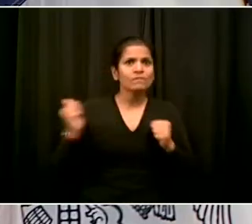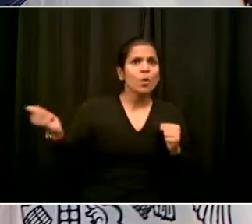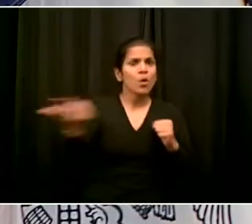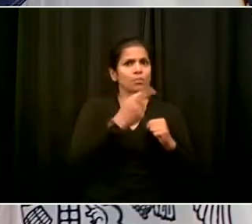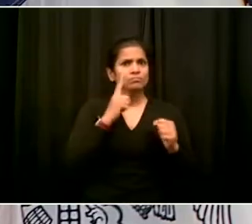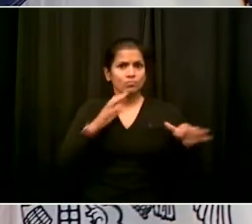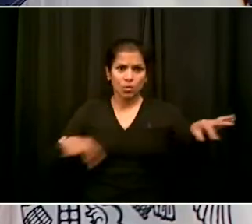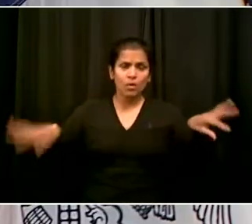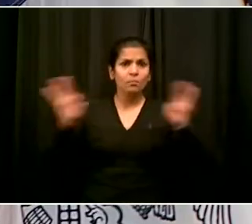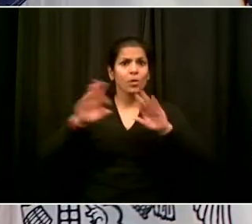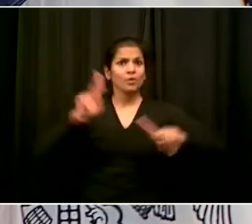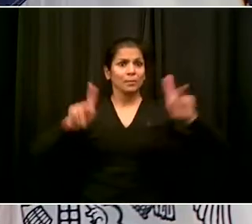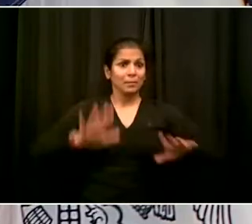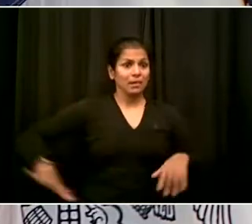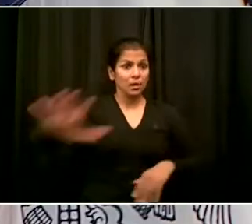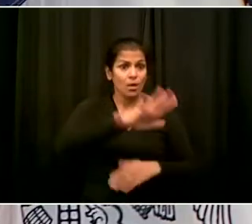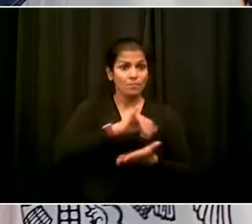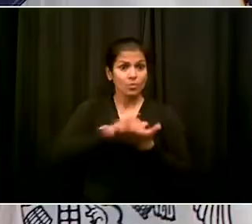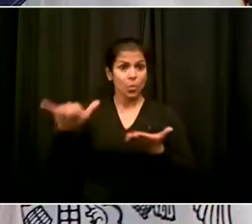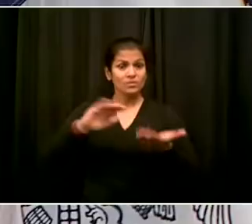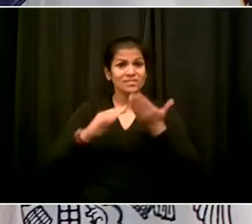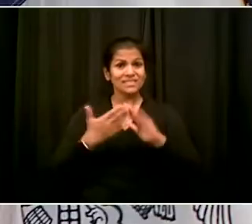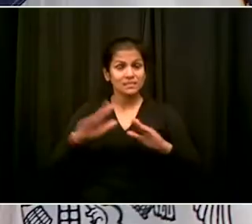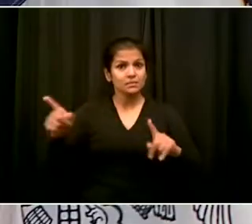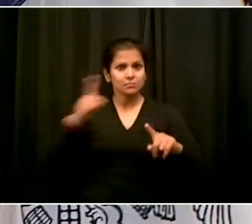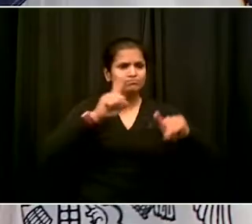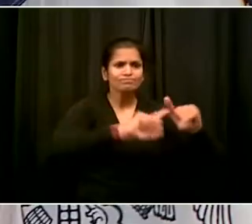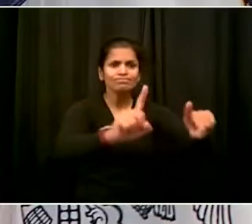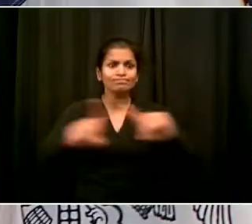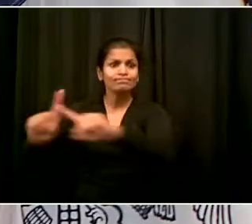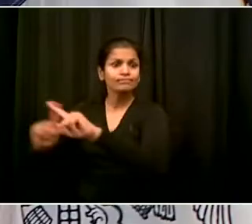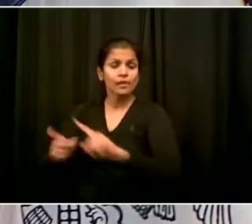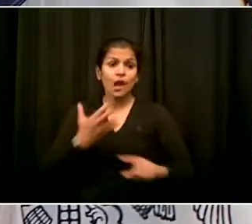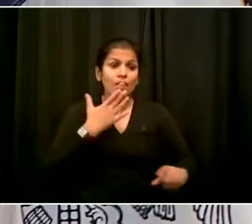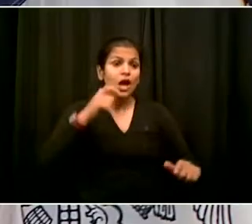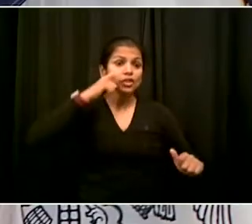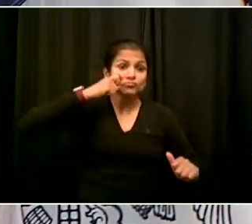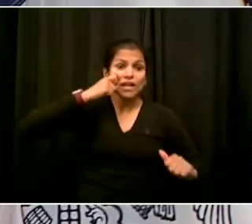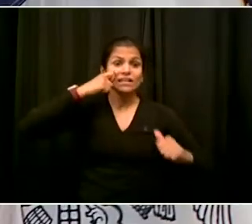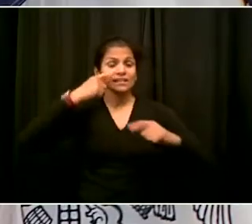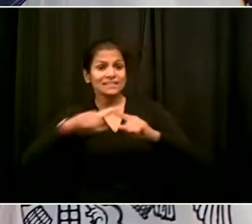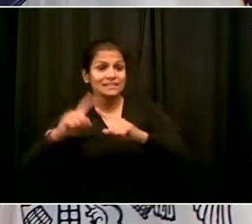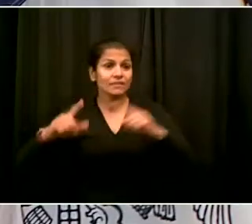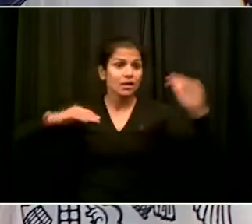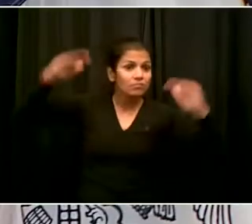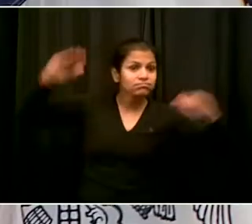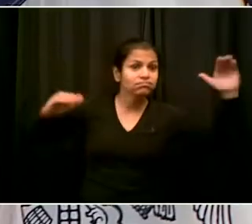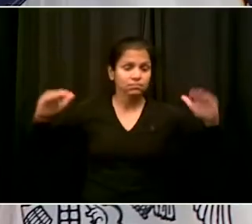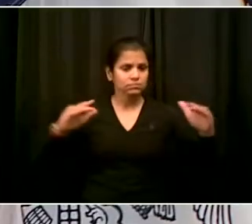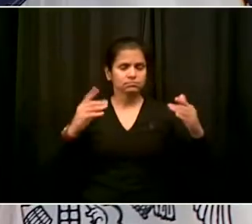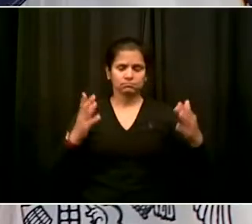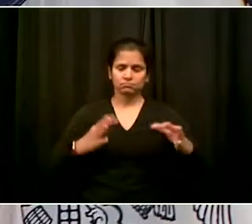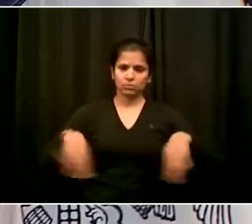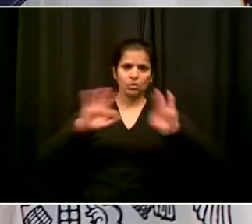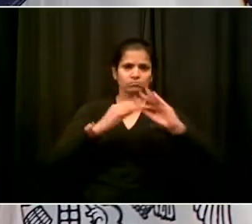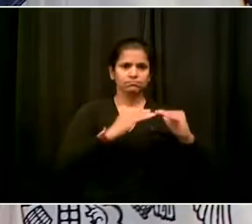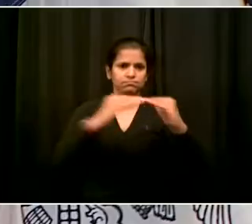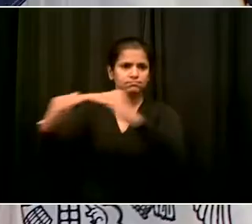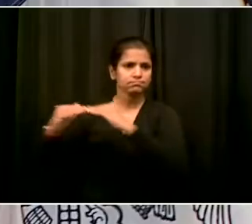PANDEMIC OR, GOD FORBID,, A A CHALLENGE THAT WE HANDLE IT A LOTOTET BTETE RBABASED ON THE LS WE LEARNED HERE. WSOEE'RE GOING TO TALK ABOUT R